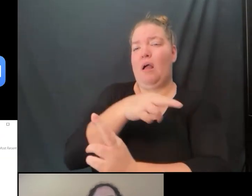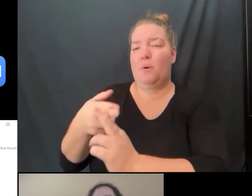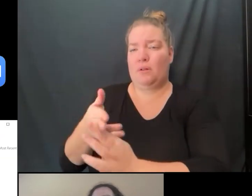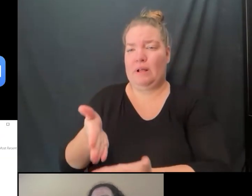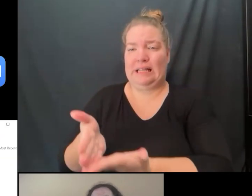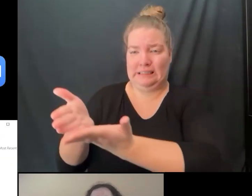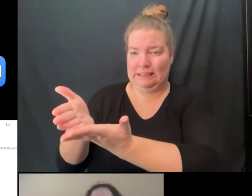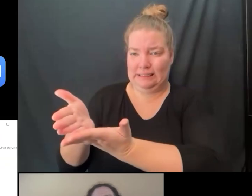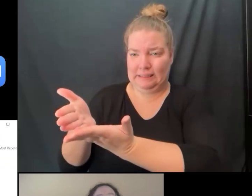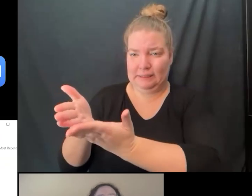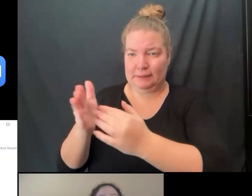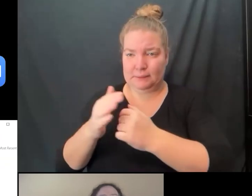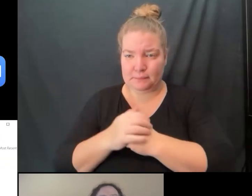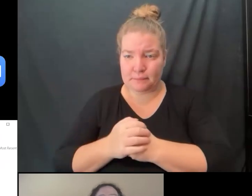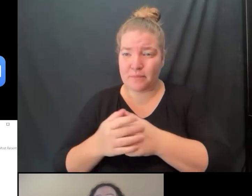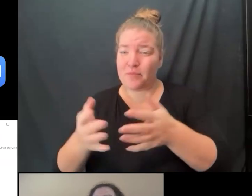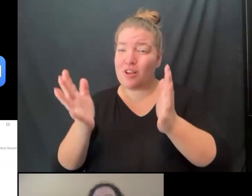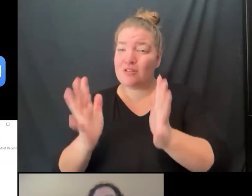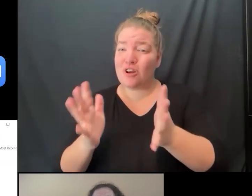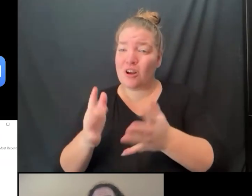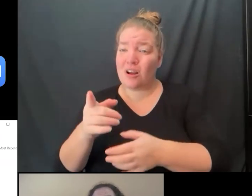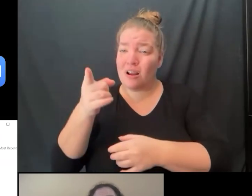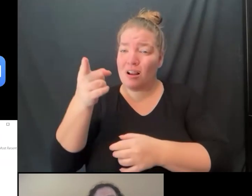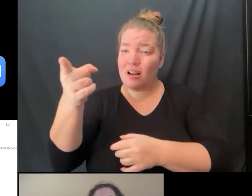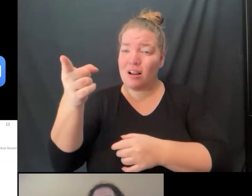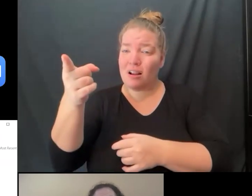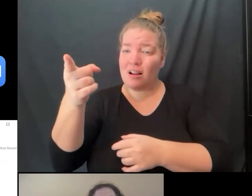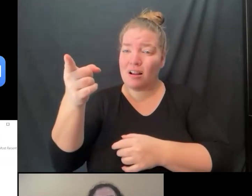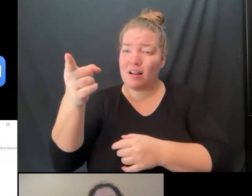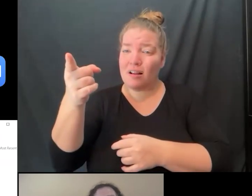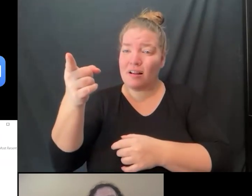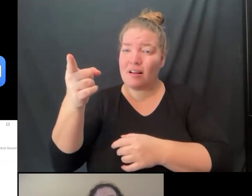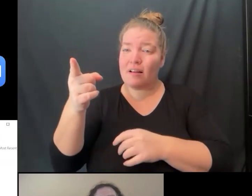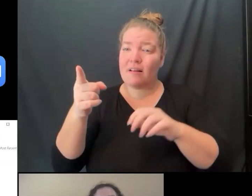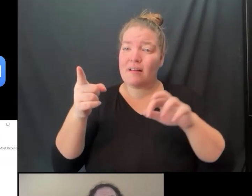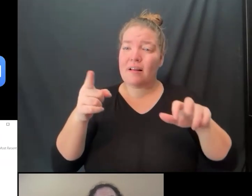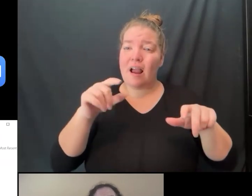by Alt-H or Command-Shift-H.